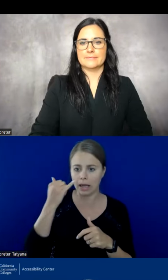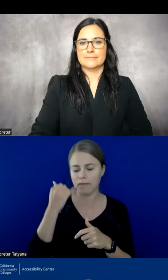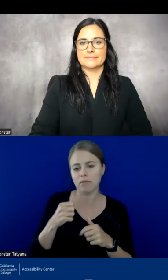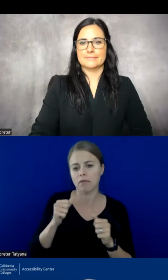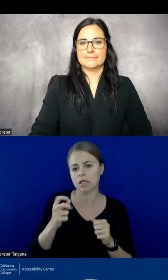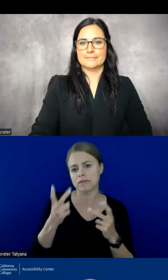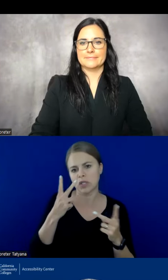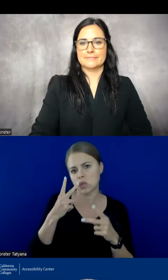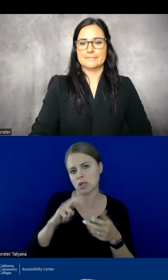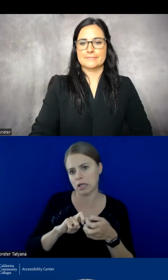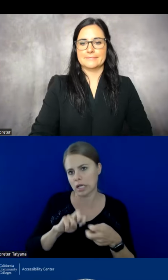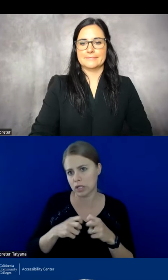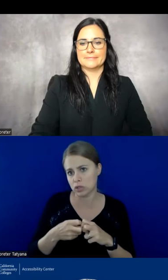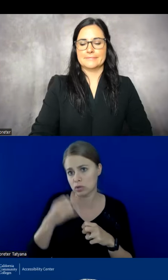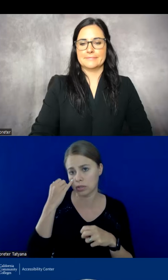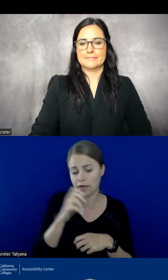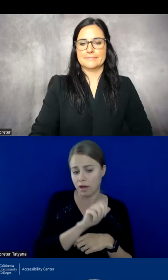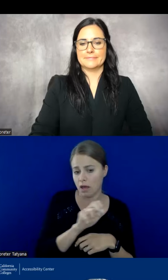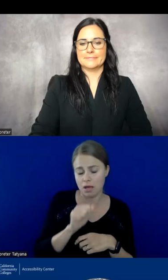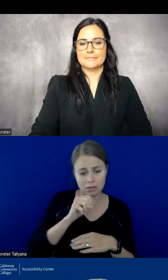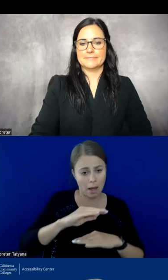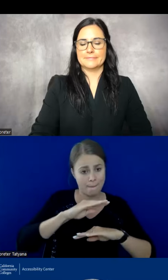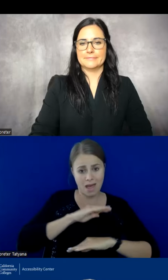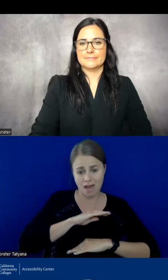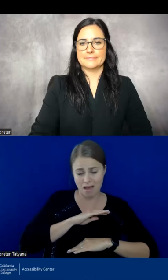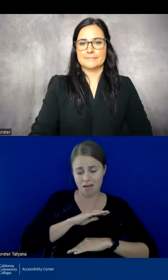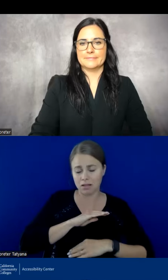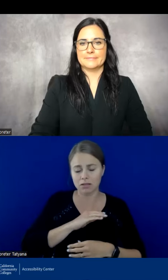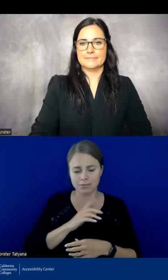But if double a is not met then certainly it is required.